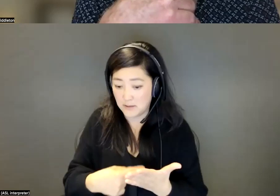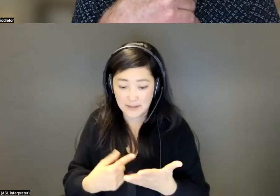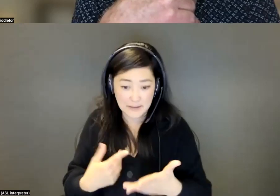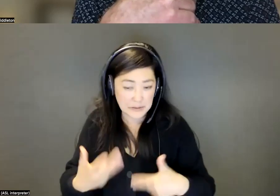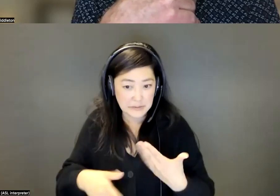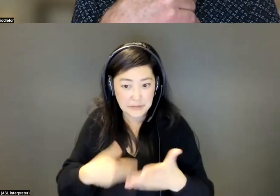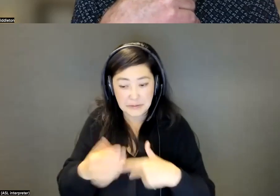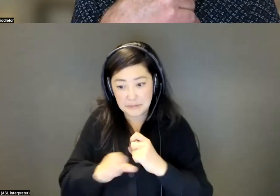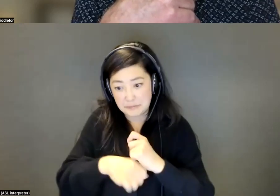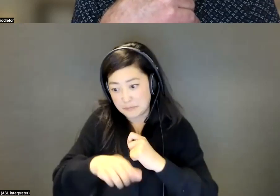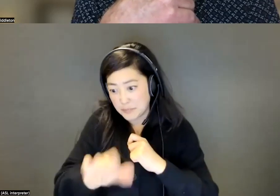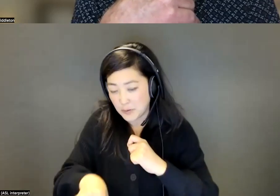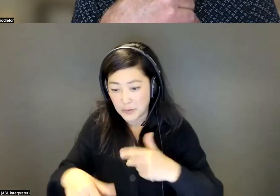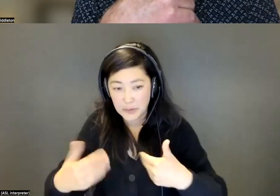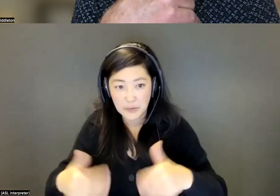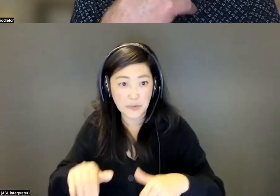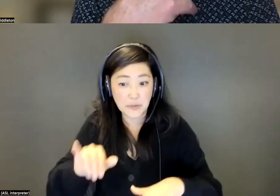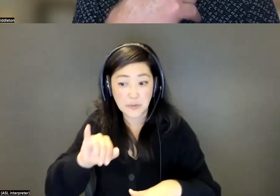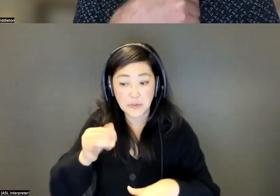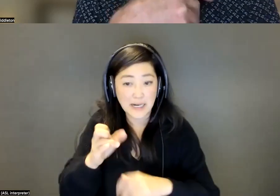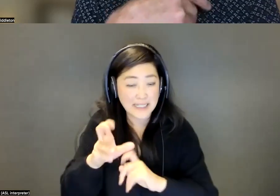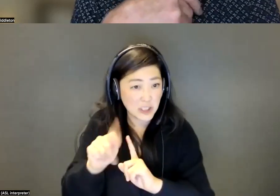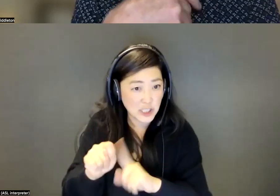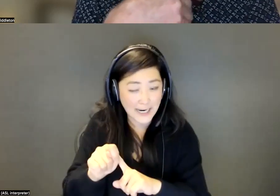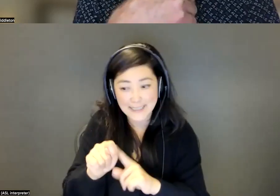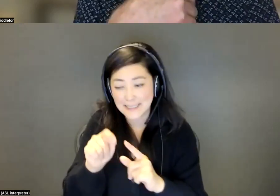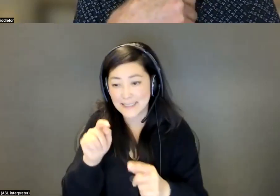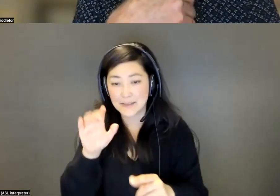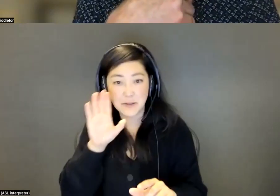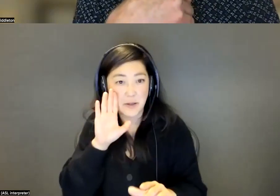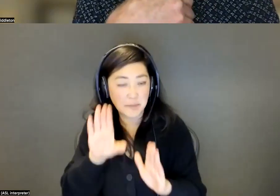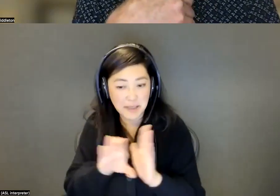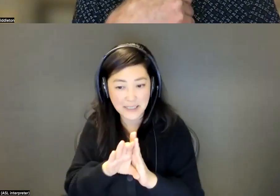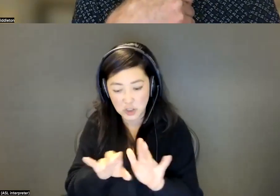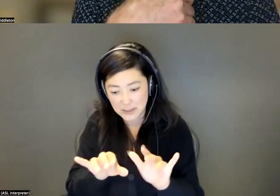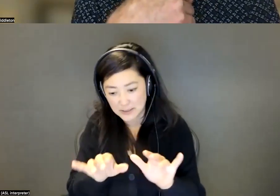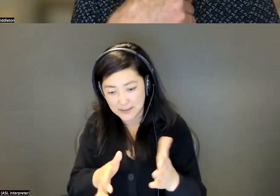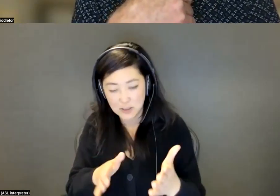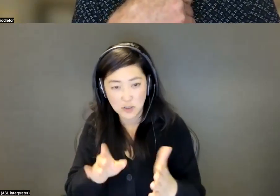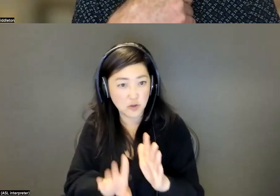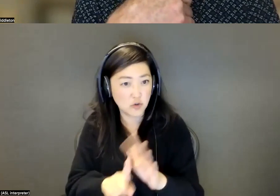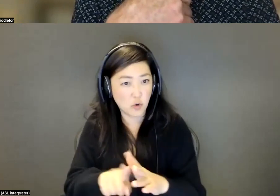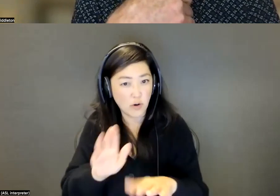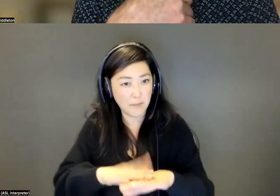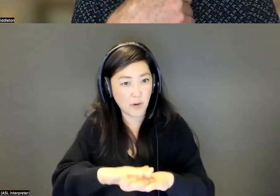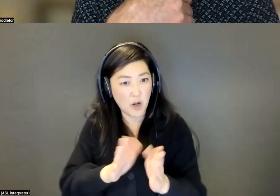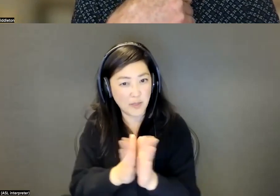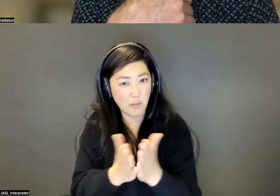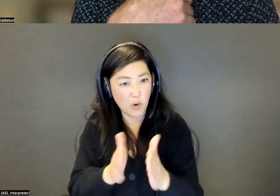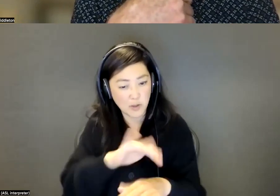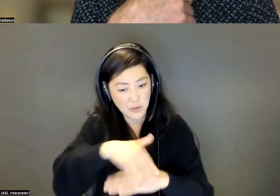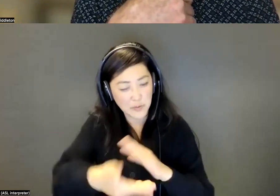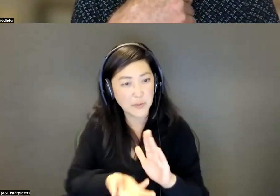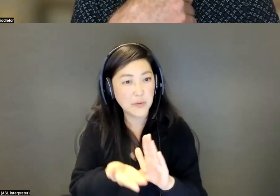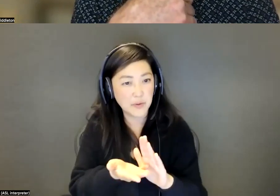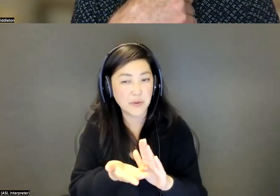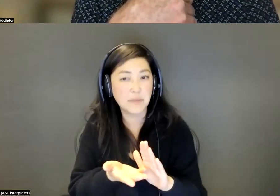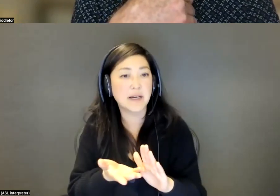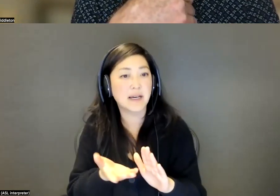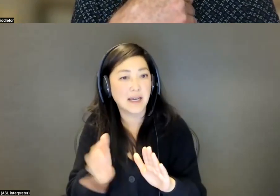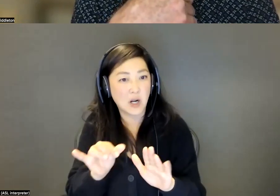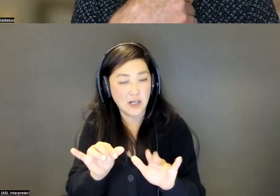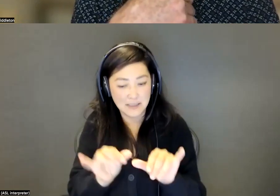jacket images and dimension data is actually. You'd be surprised how poor dimension data can